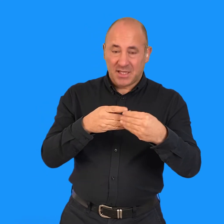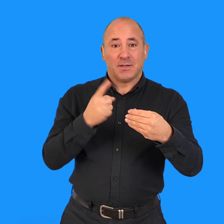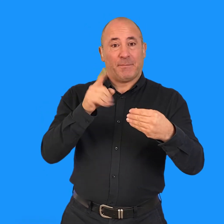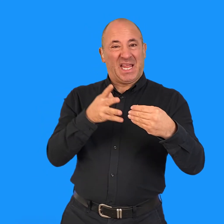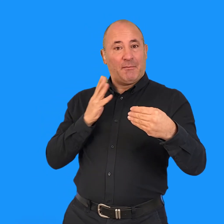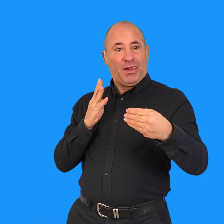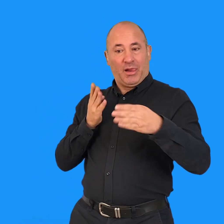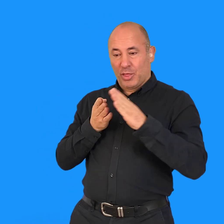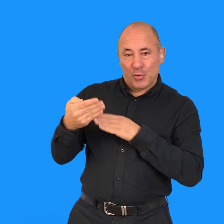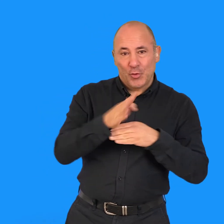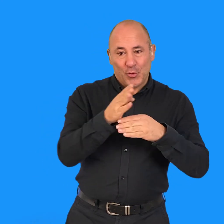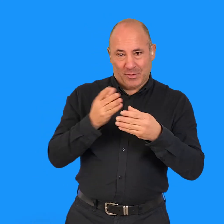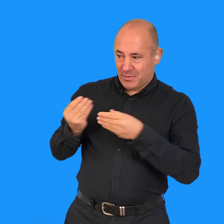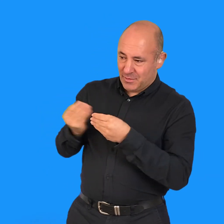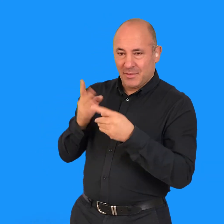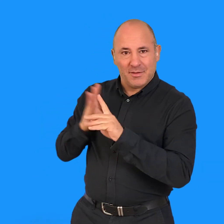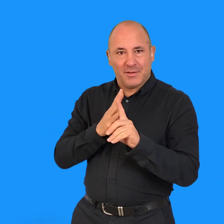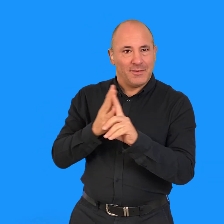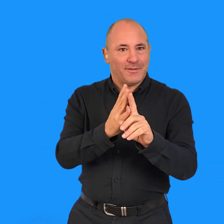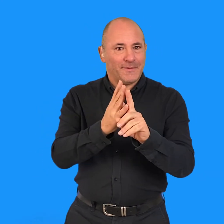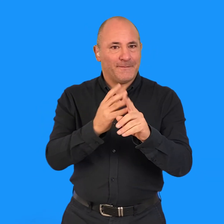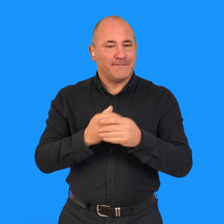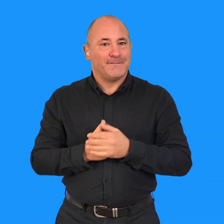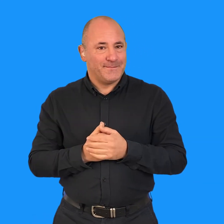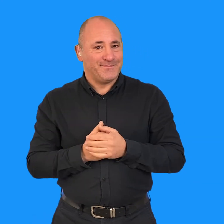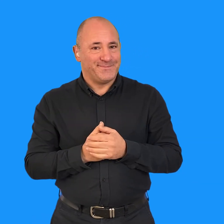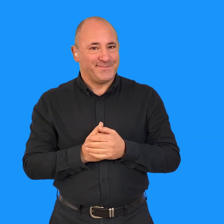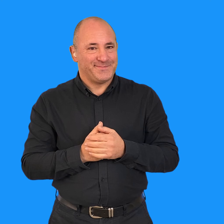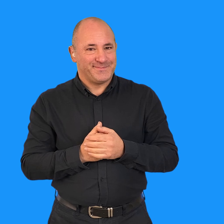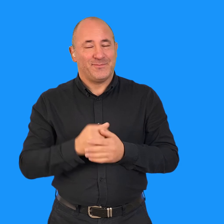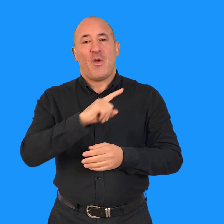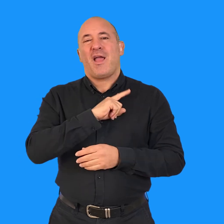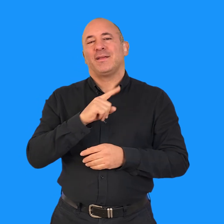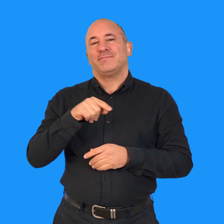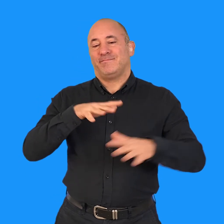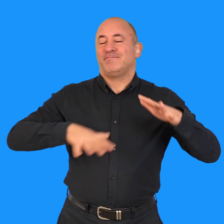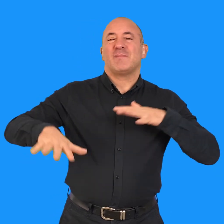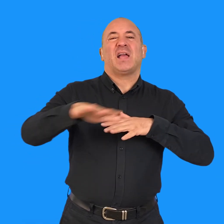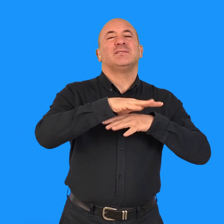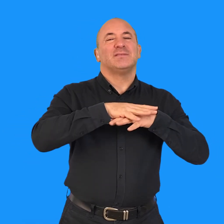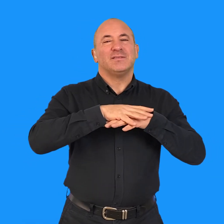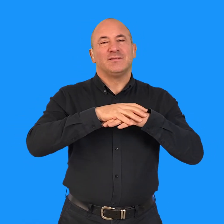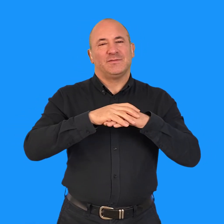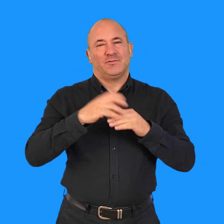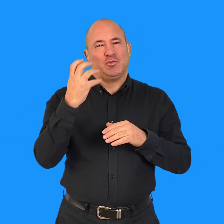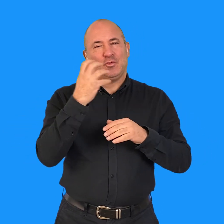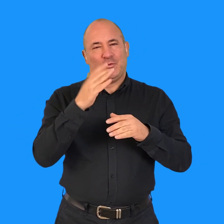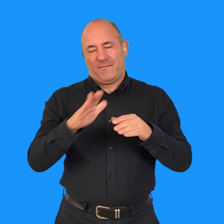which was designed by blind people, and blind people were leading people through the space.